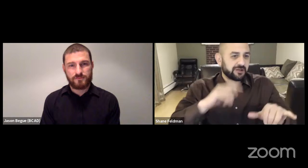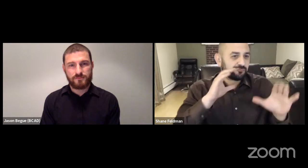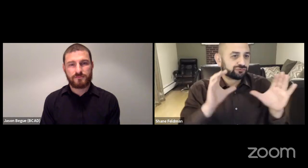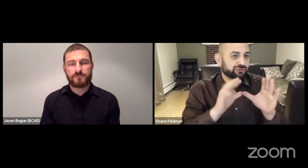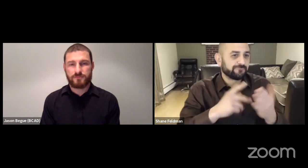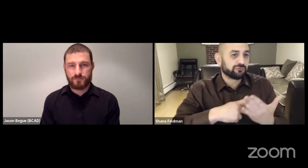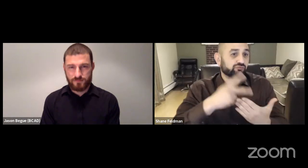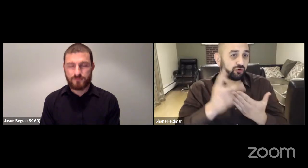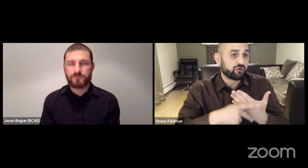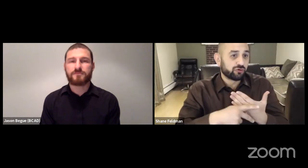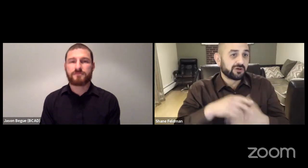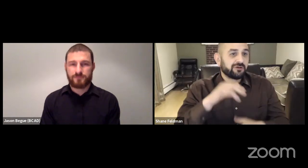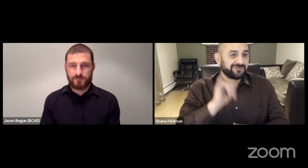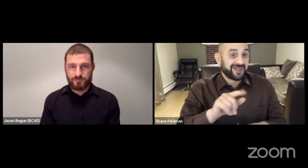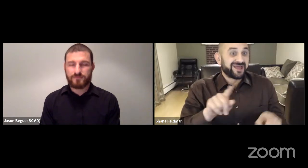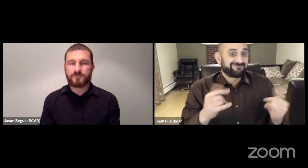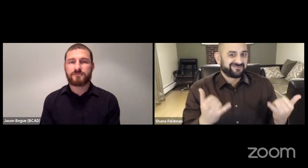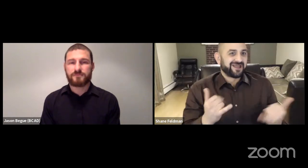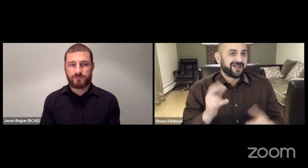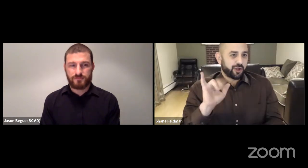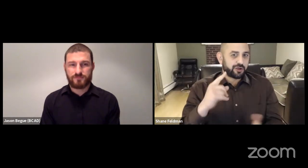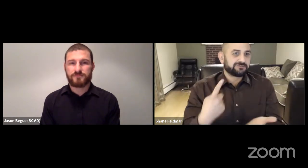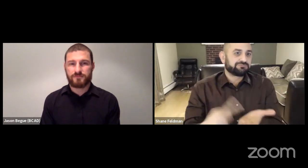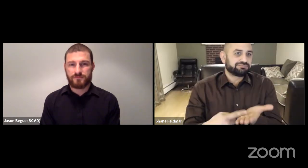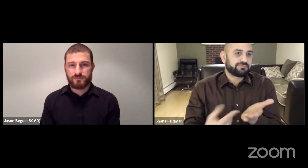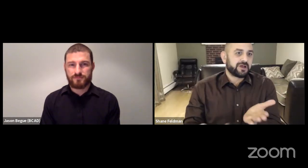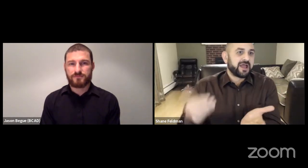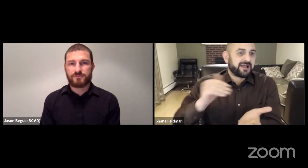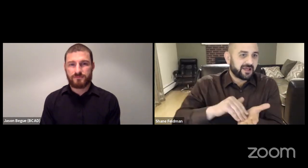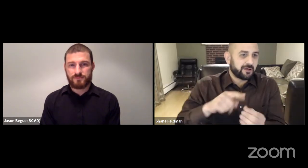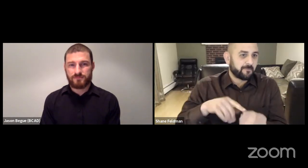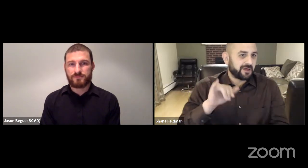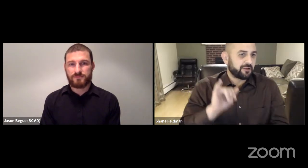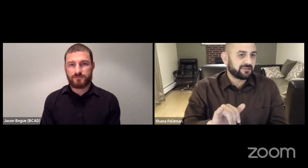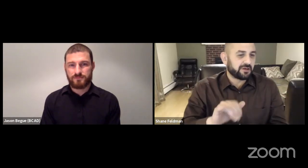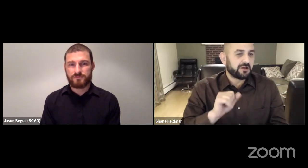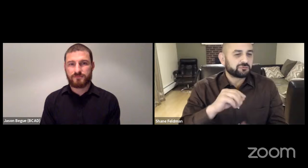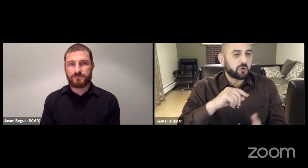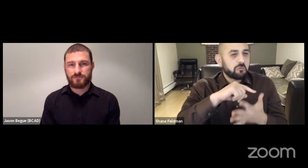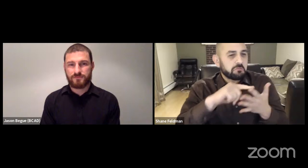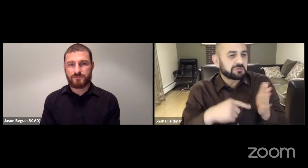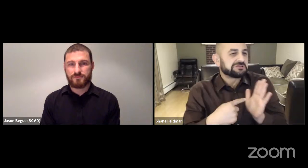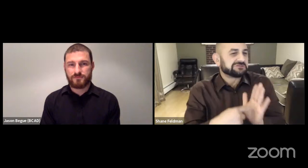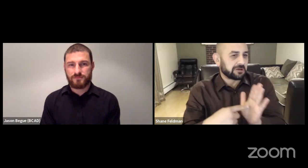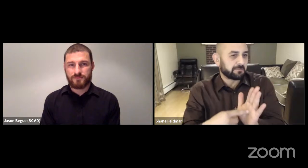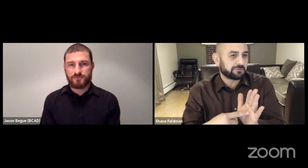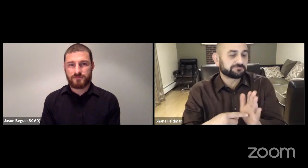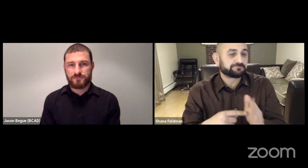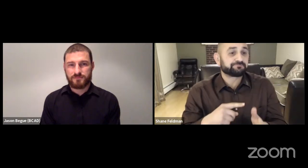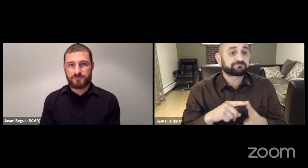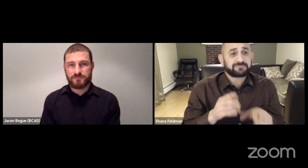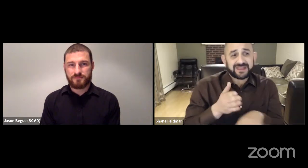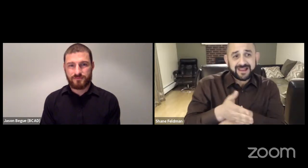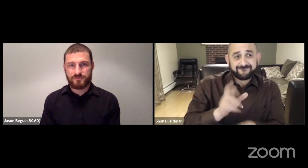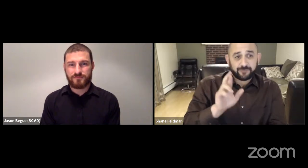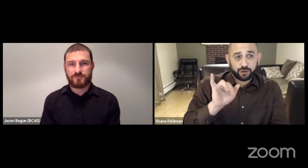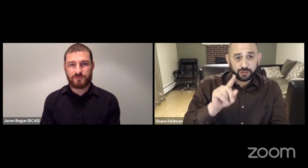was involved with NCA, and that is now under discussion again. So that's just some examples